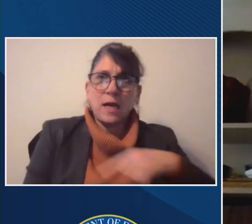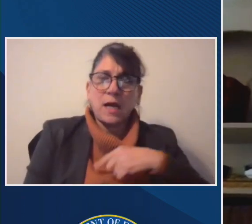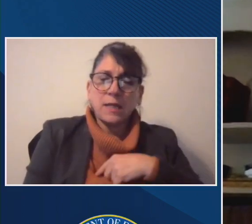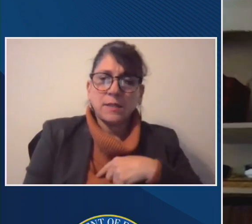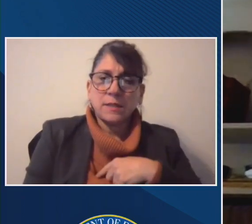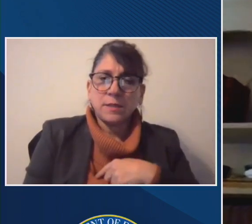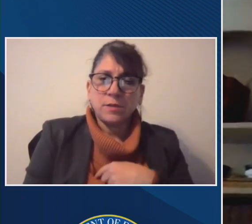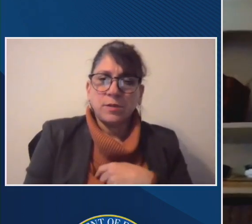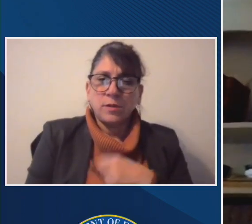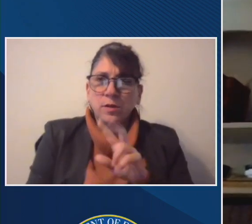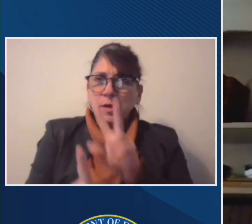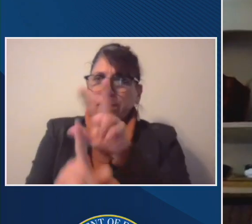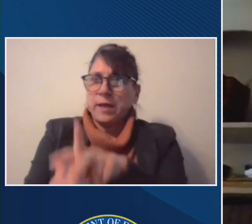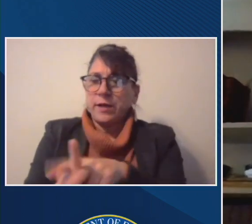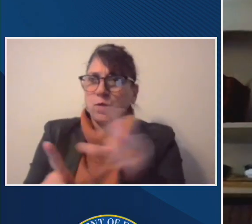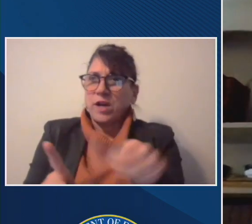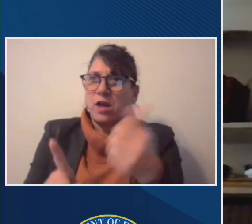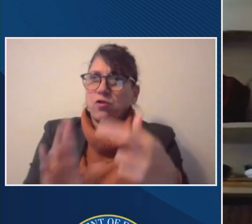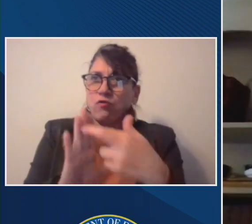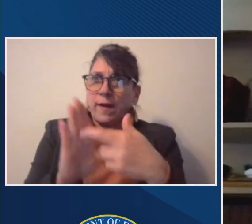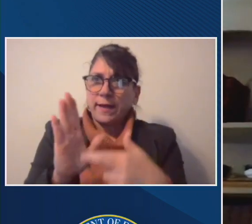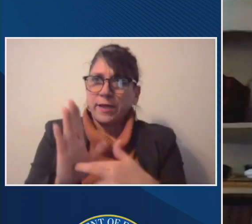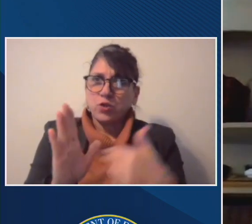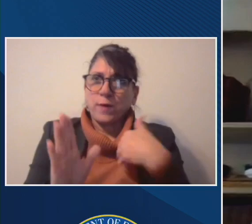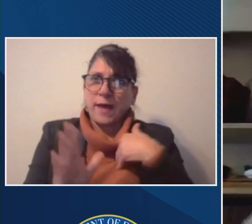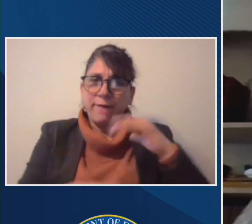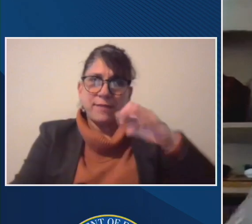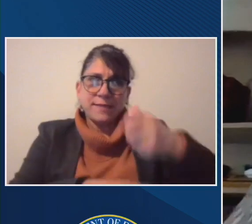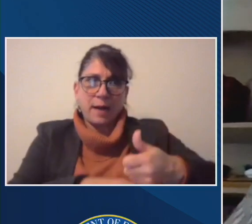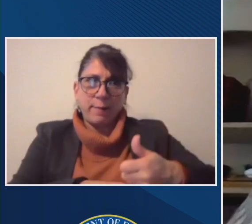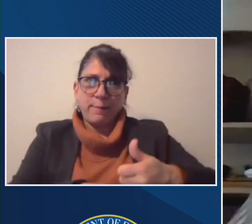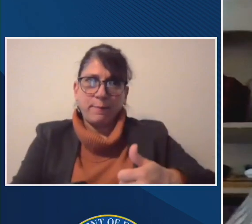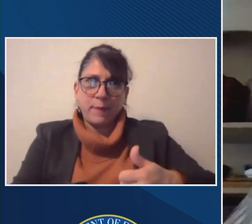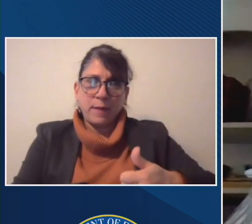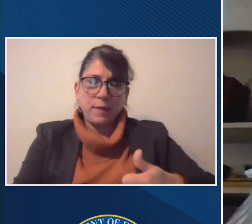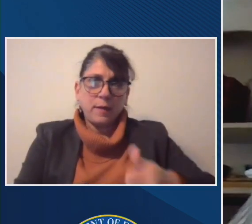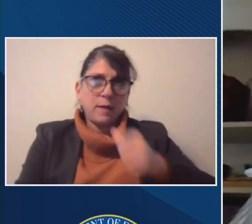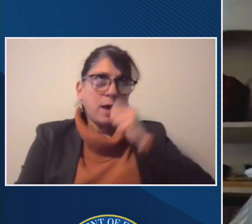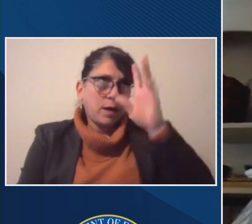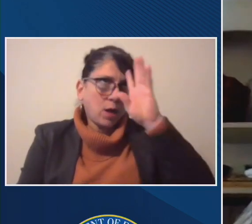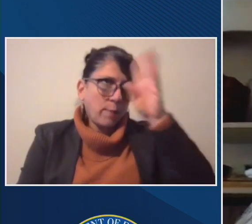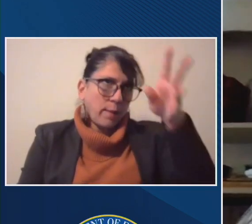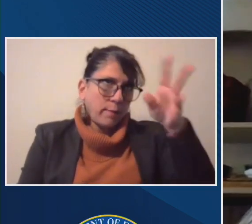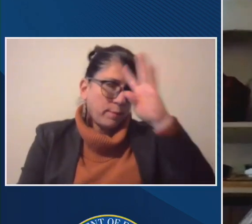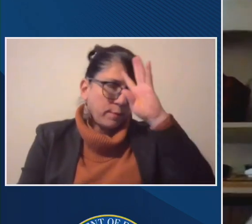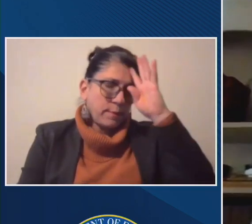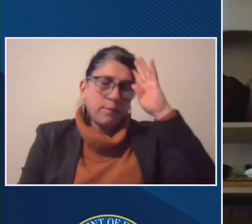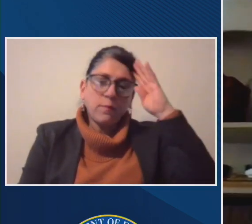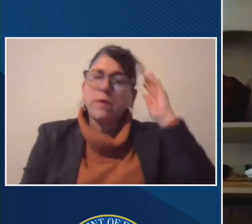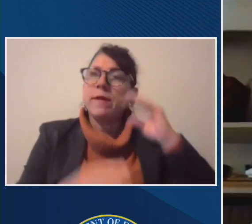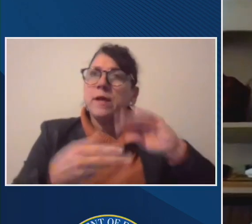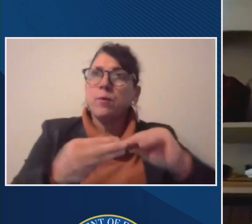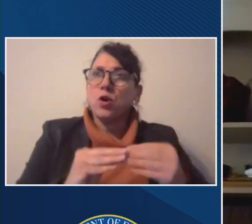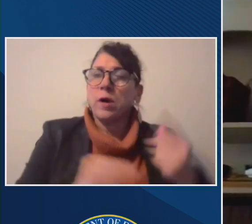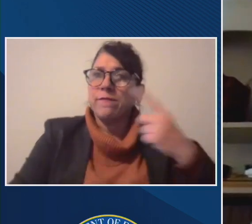regulation that we have in place, rather than just come up with another number of days, lest we be, I don't want to say